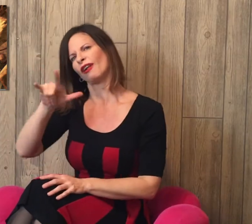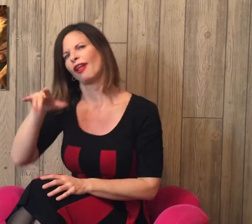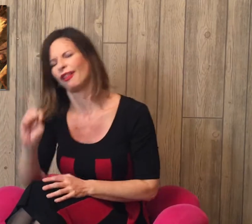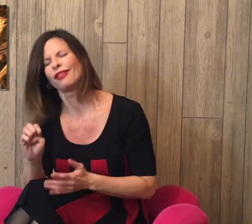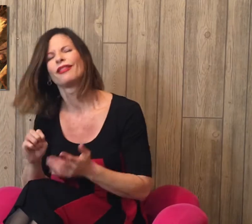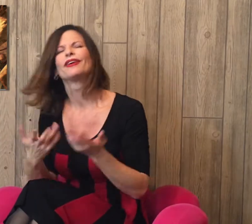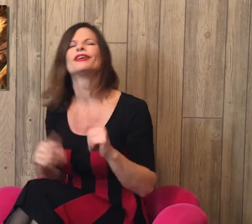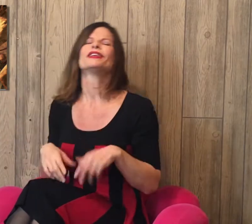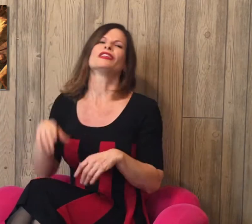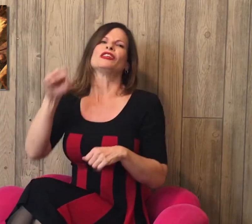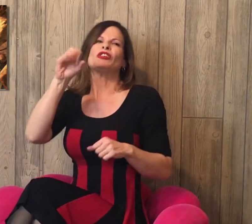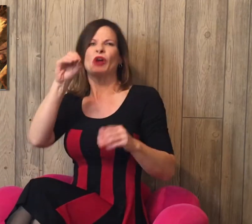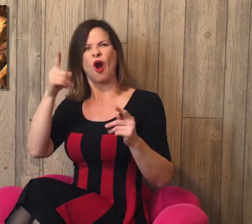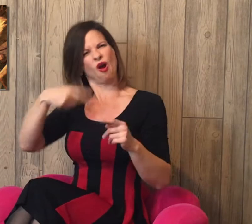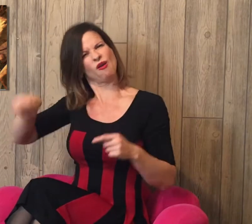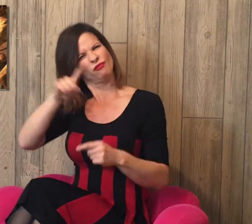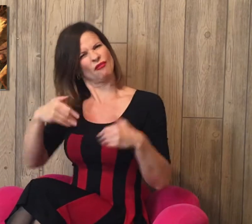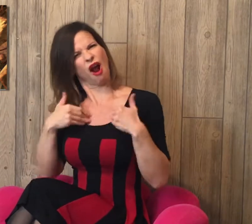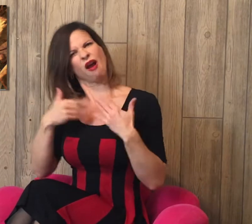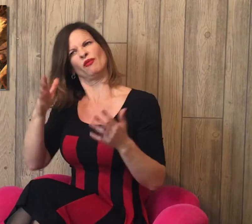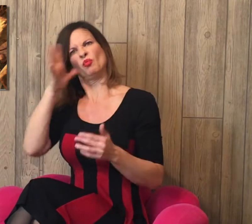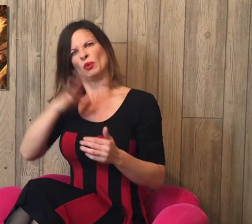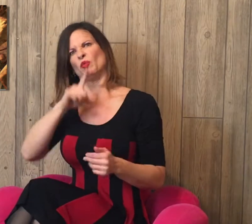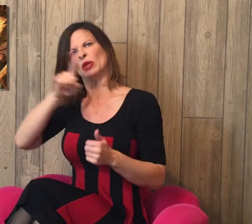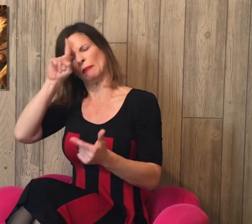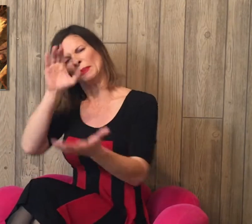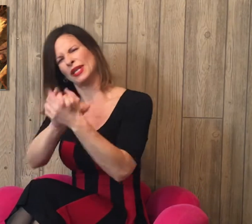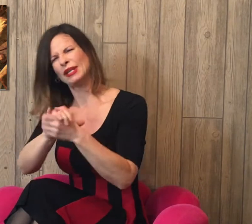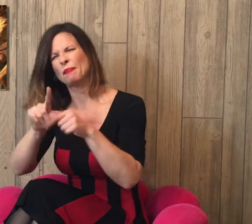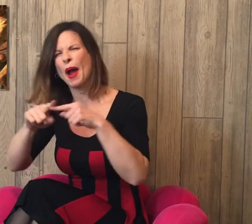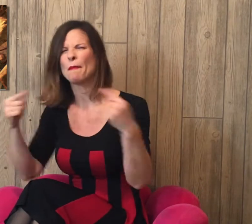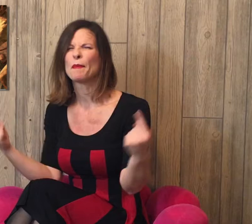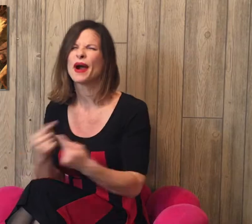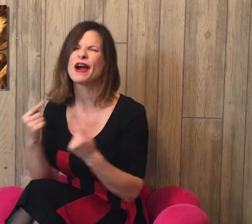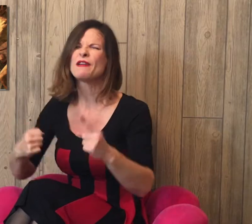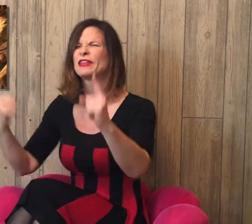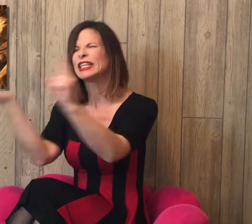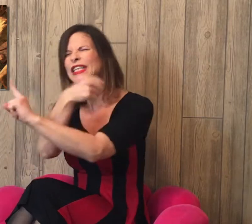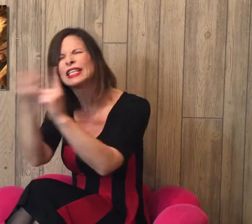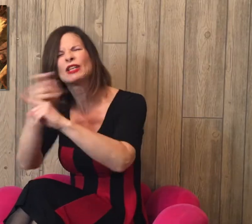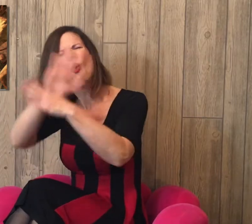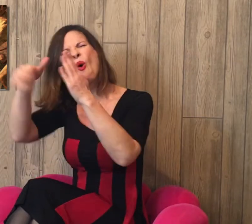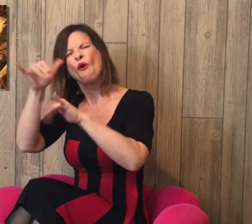These young women really believed in the holiday but experienced a lot of abuse and torture.